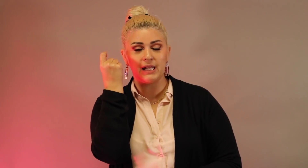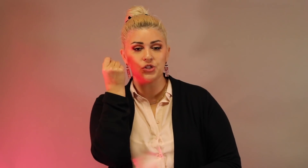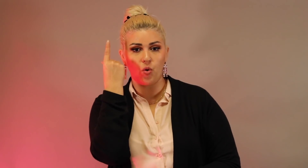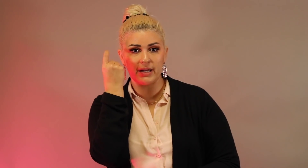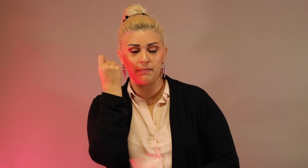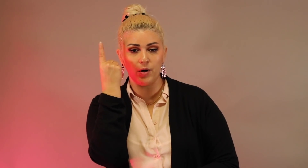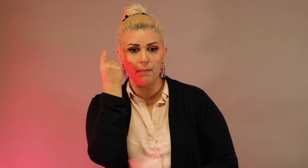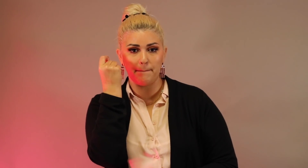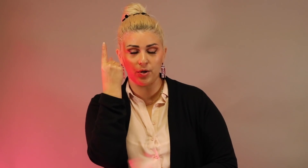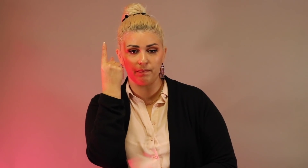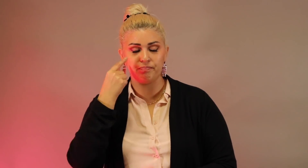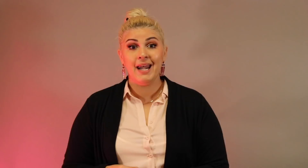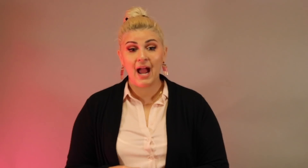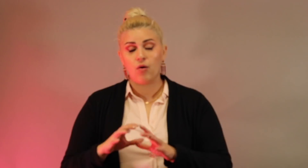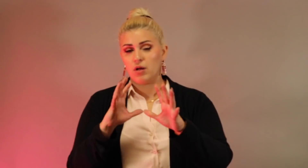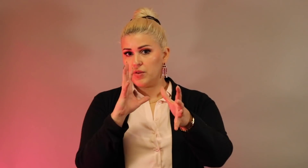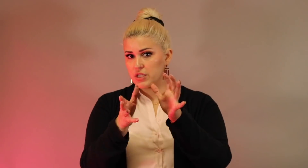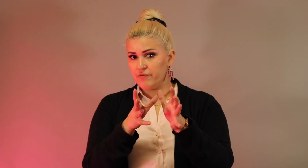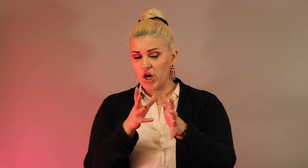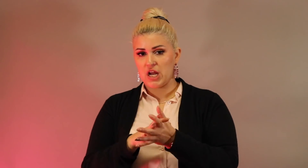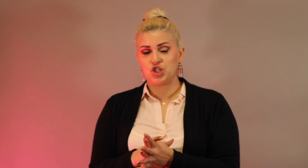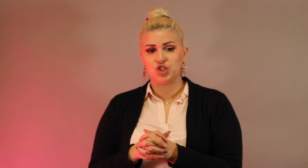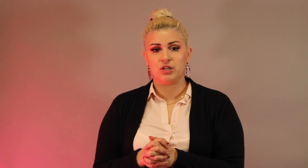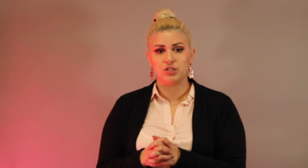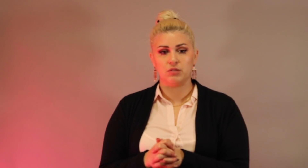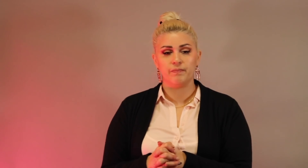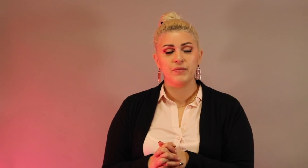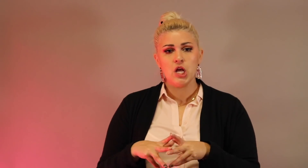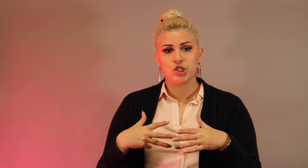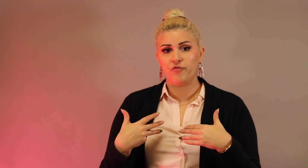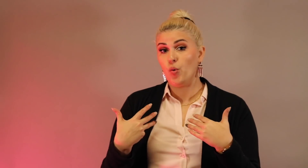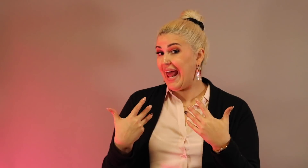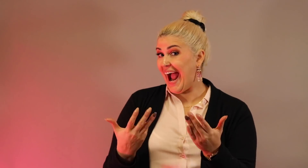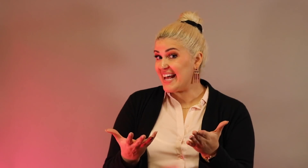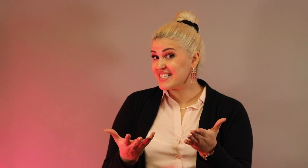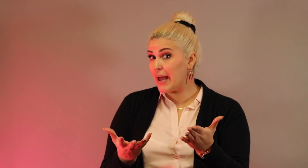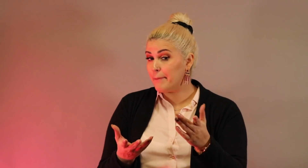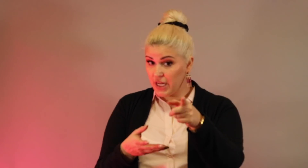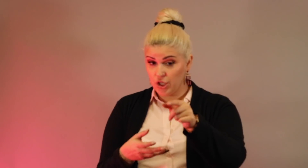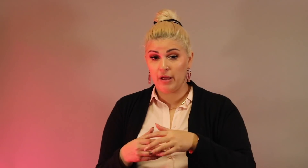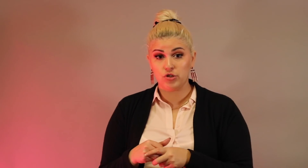flicking it twice, boom boom. Now there are some variations you can do. So if you want to ask somebody,